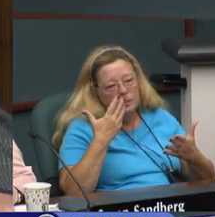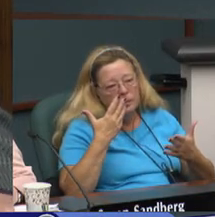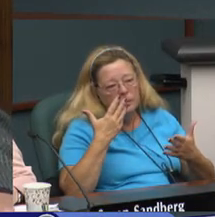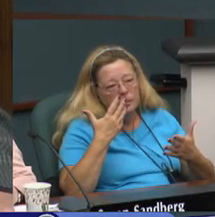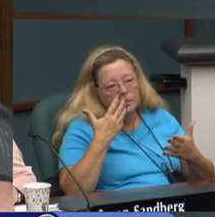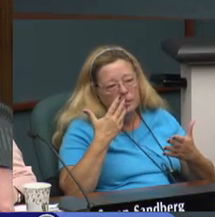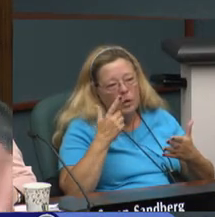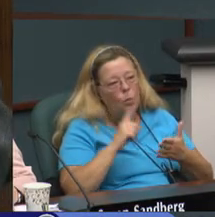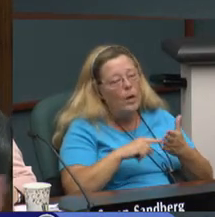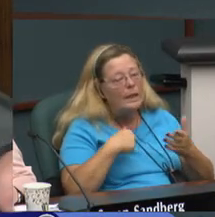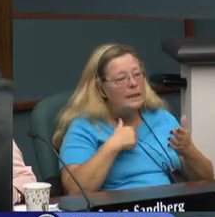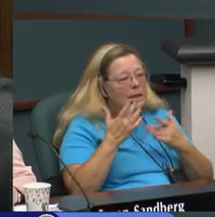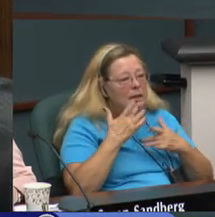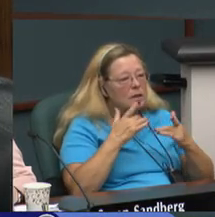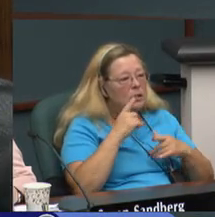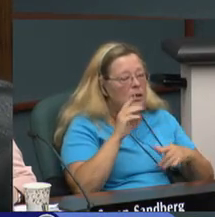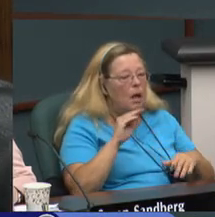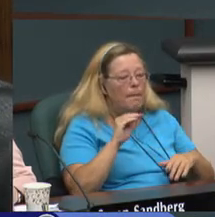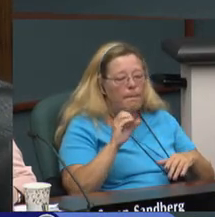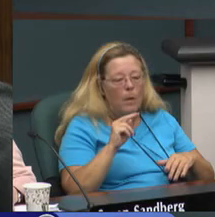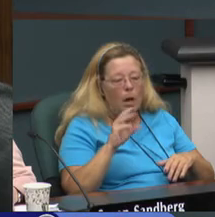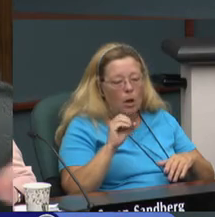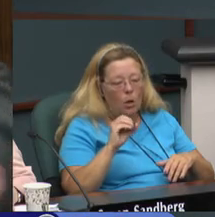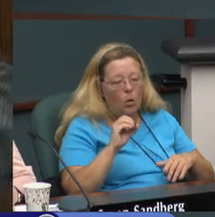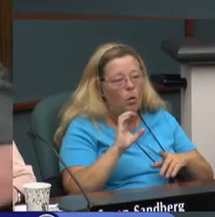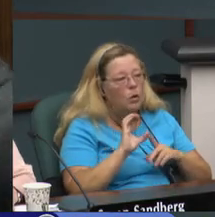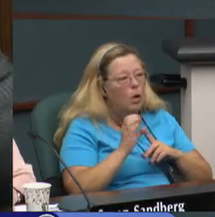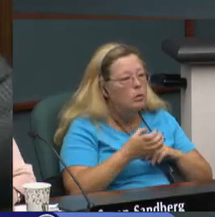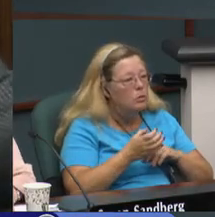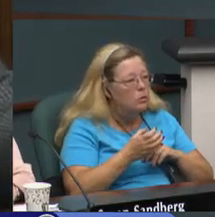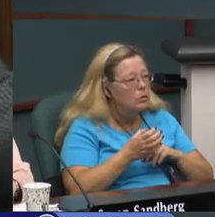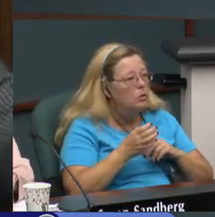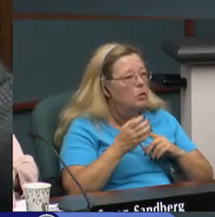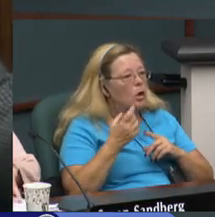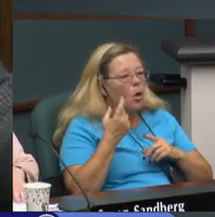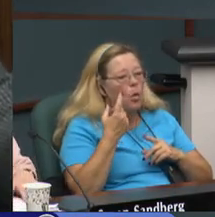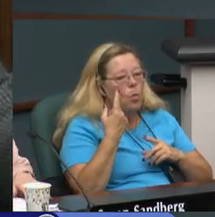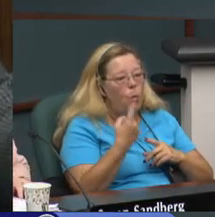concerned about is like a monoculture all of all one species of tree as